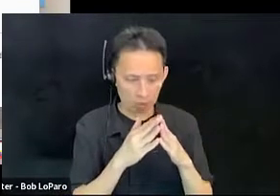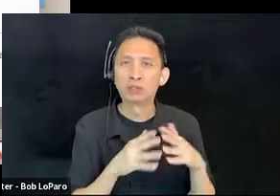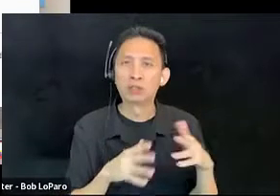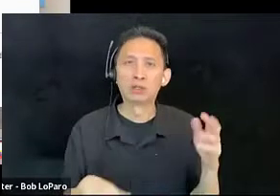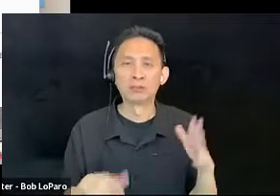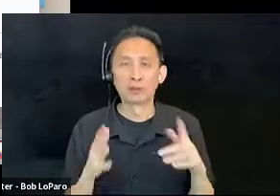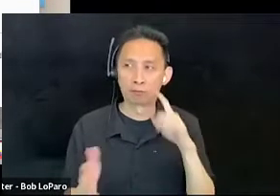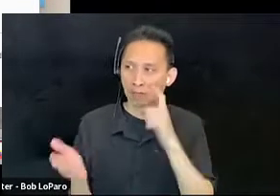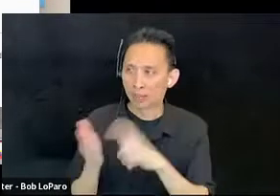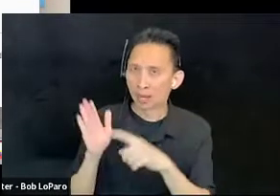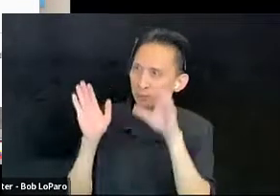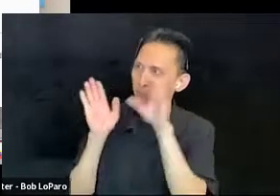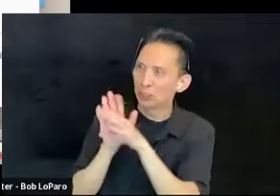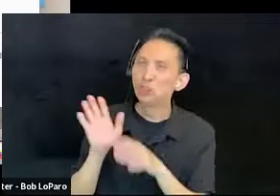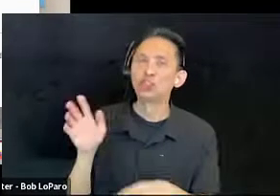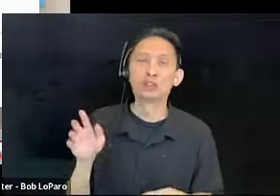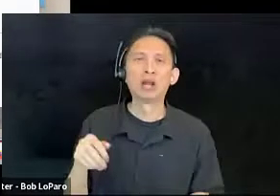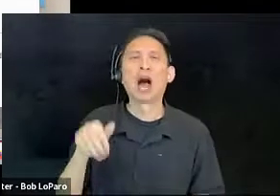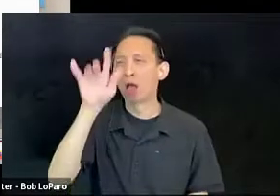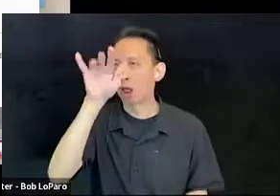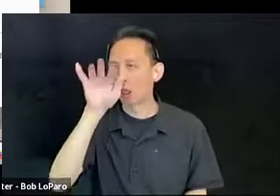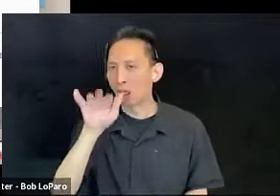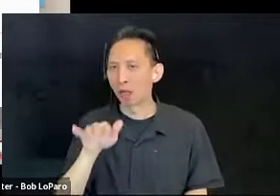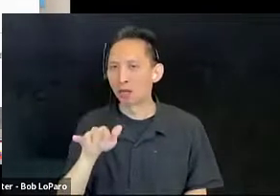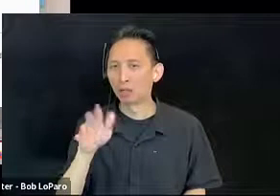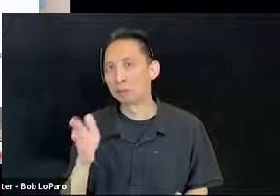and think if any of those considerations might be helpful for my student.